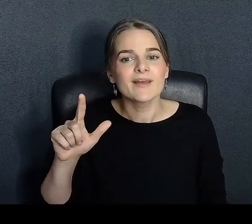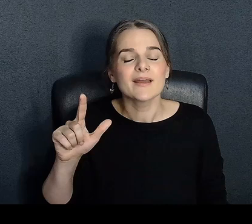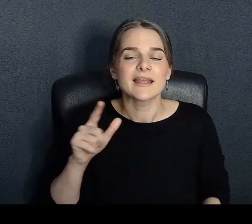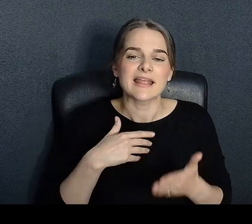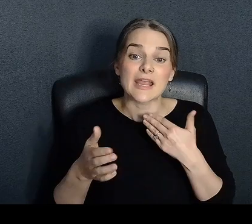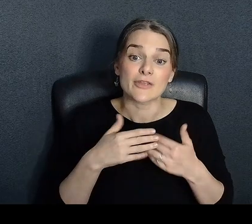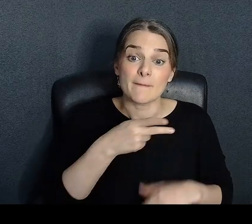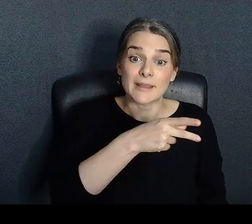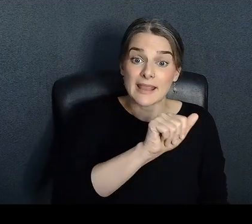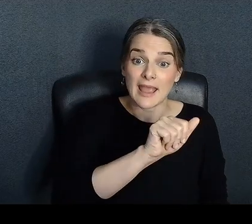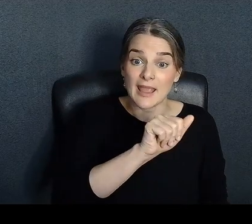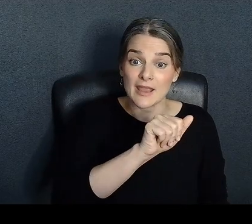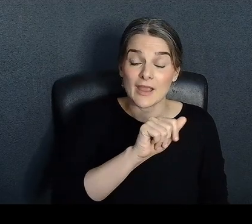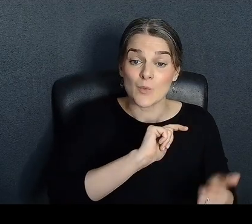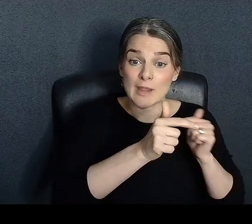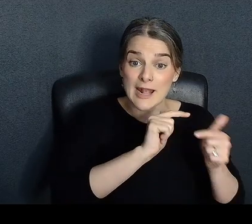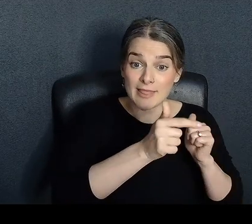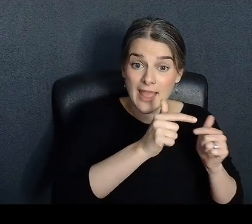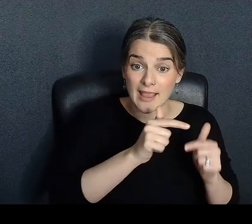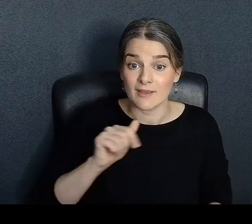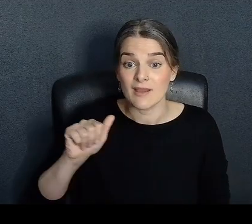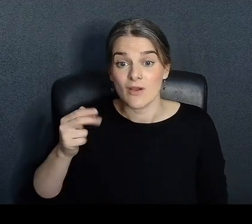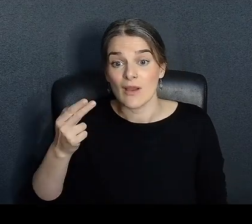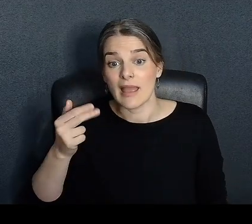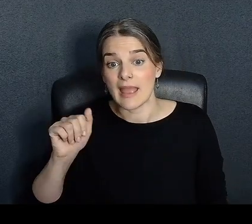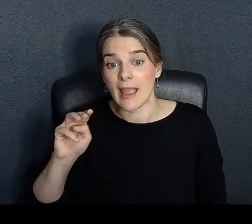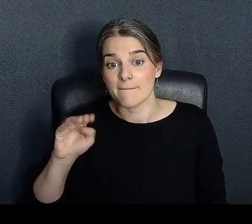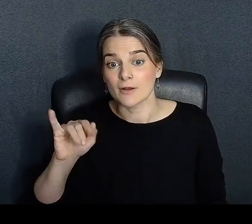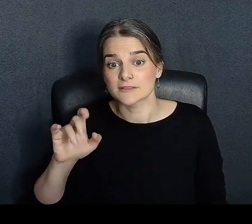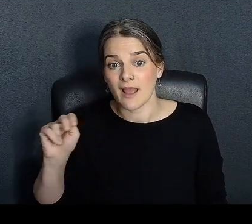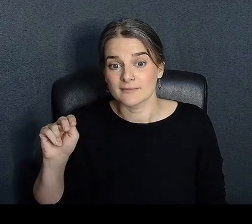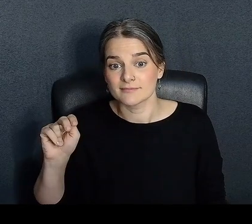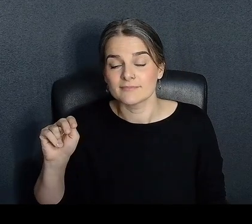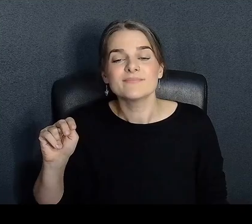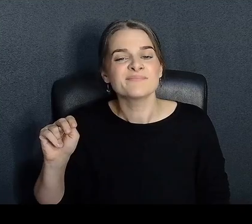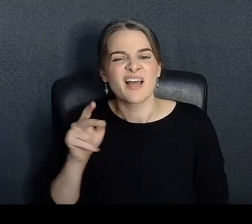And they would be able to troubleshoot phone issues